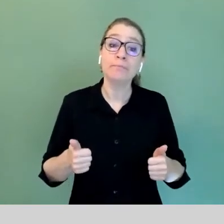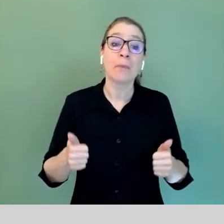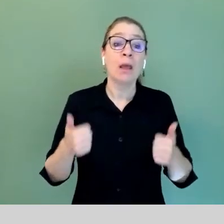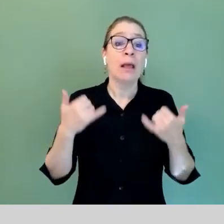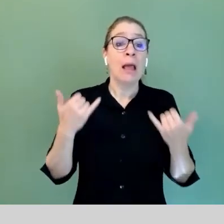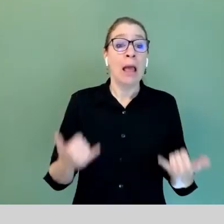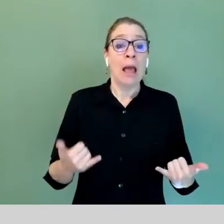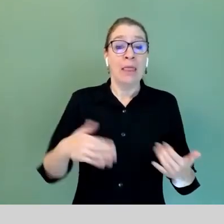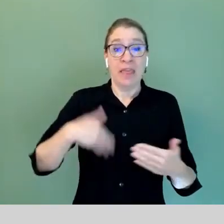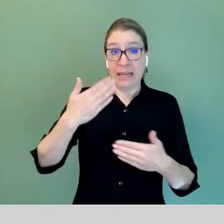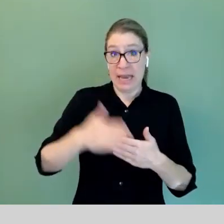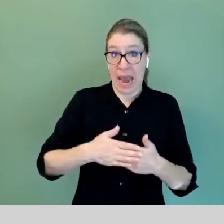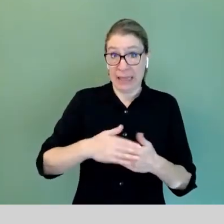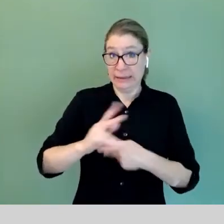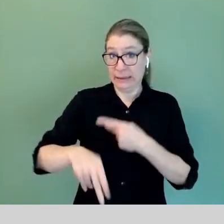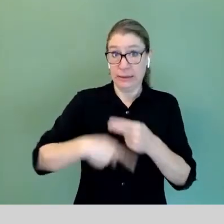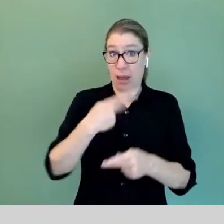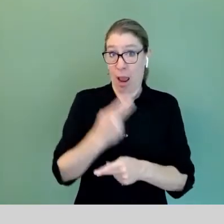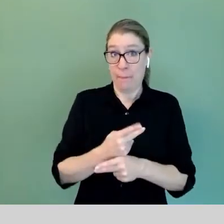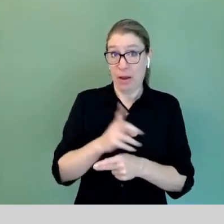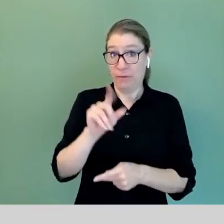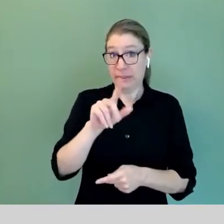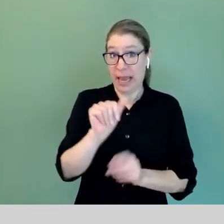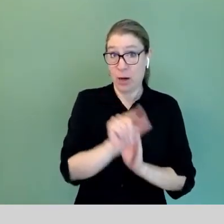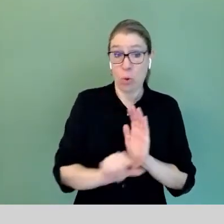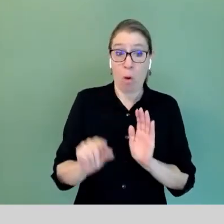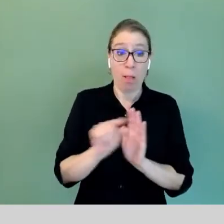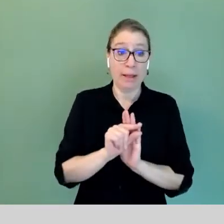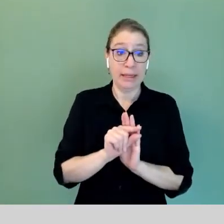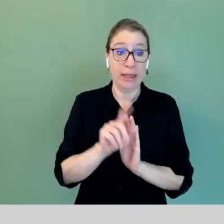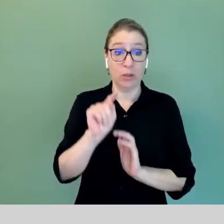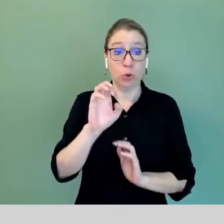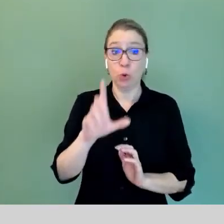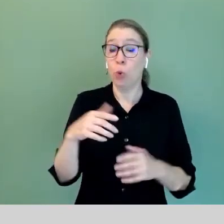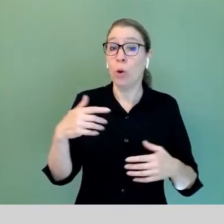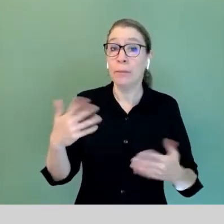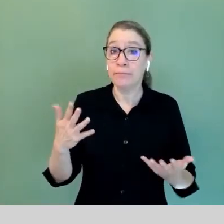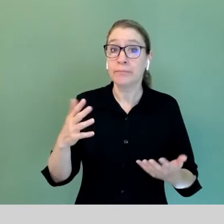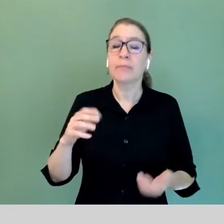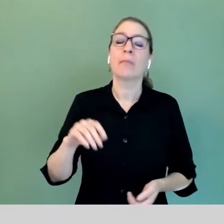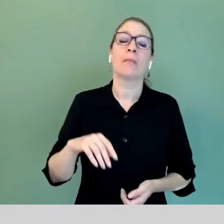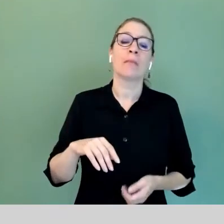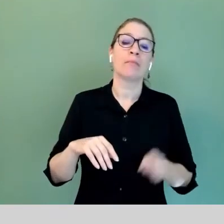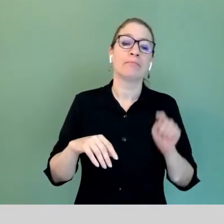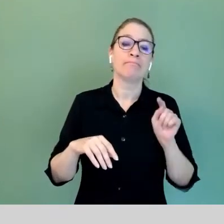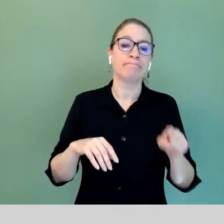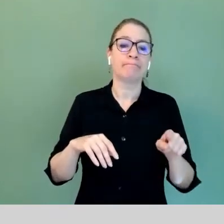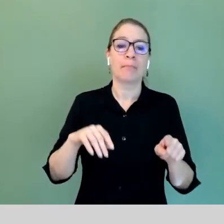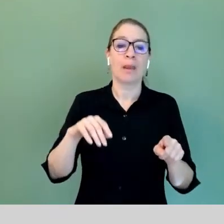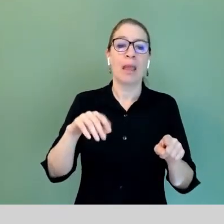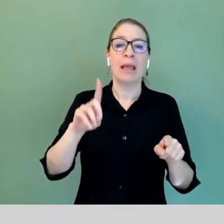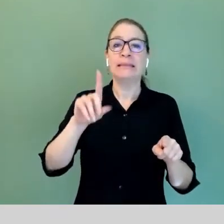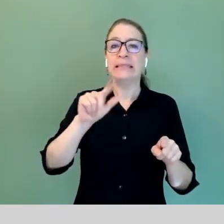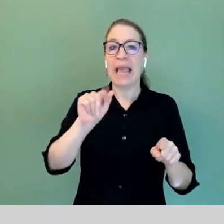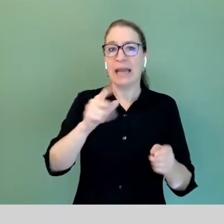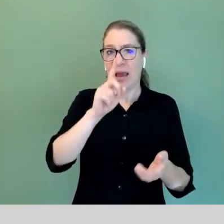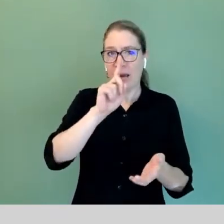So let's look at the next type of data quality tool, which is this case I'm looking at data validation,